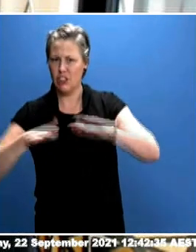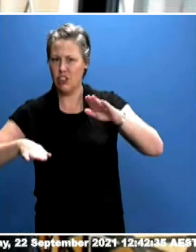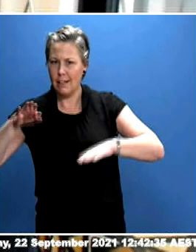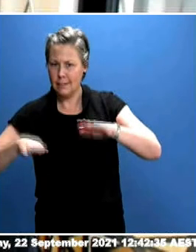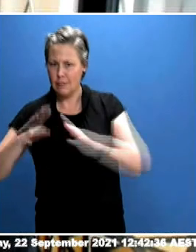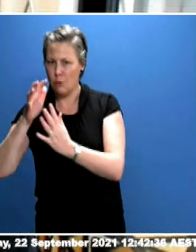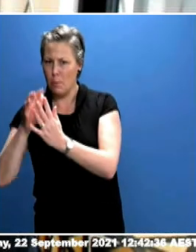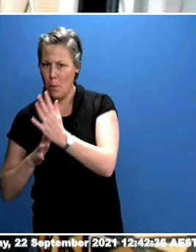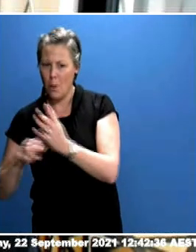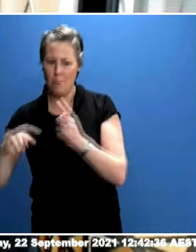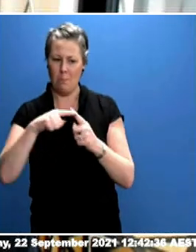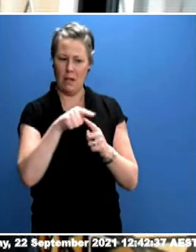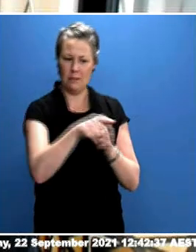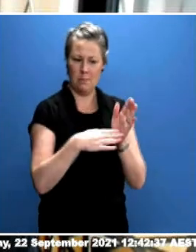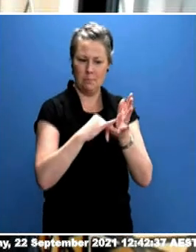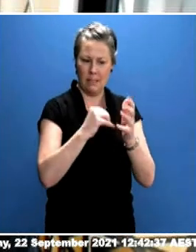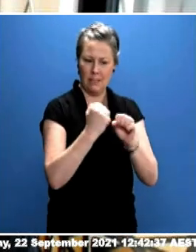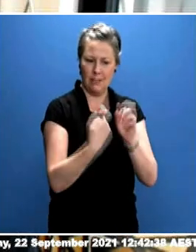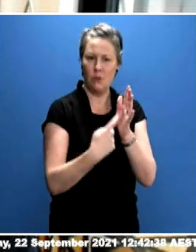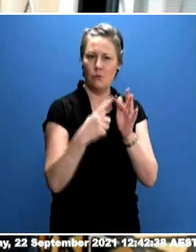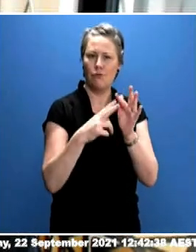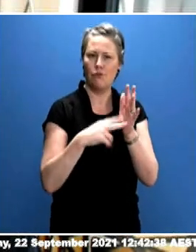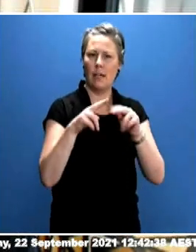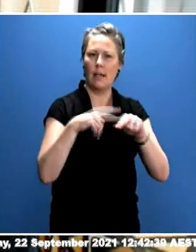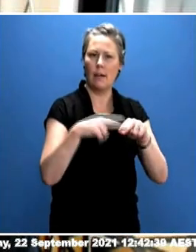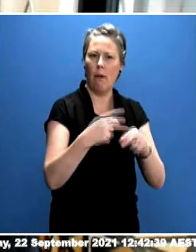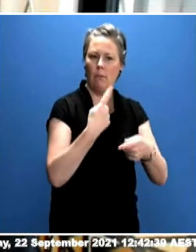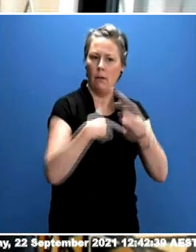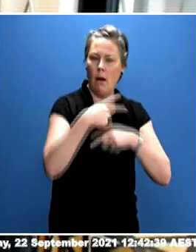Greenoff about the Aboriginal therapeutic wraparound holistic service,